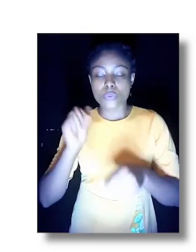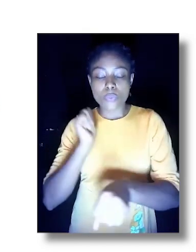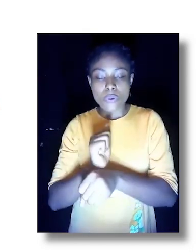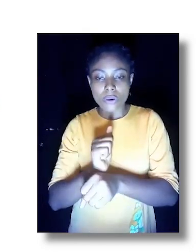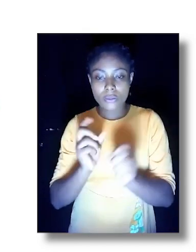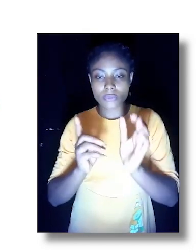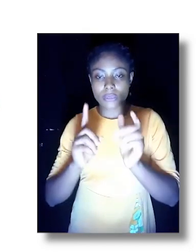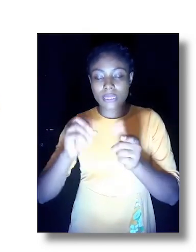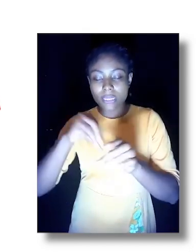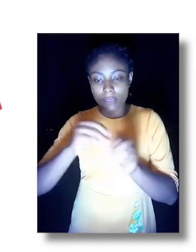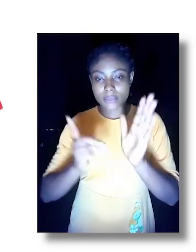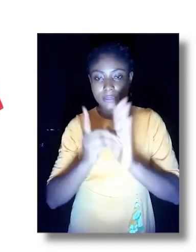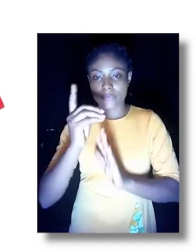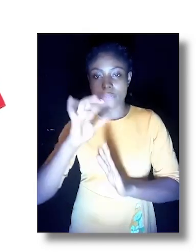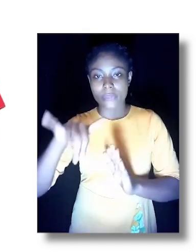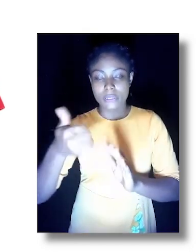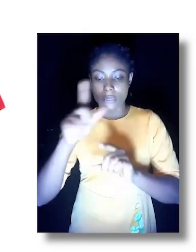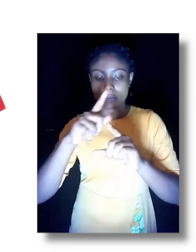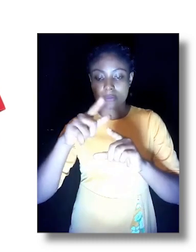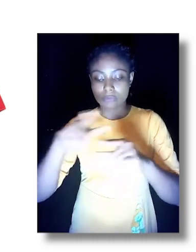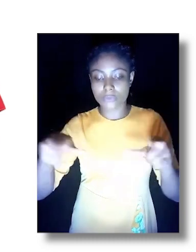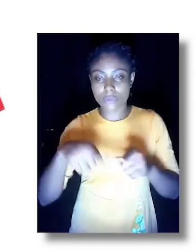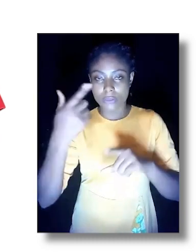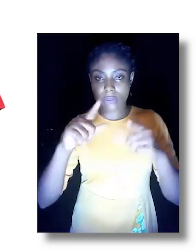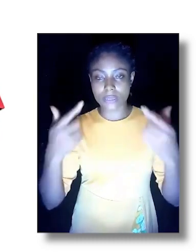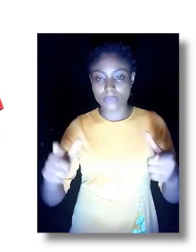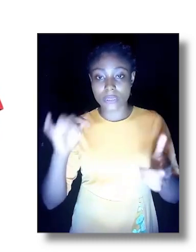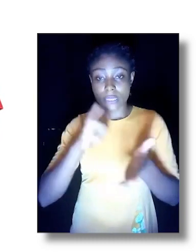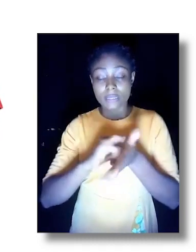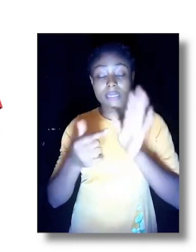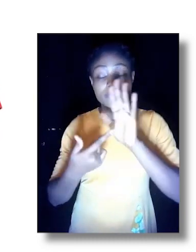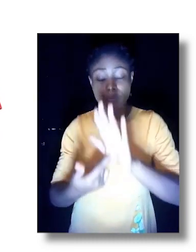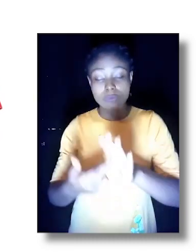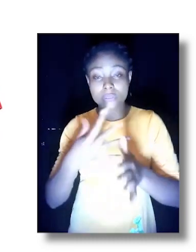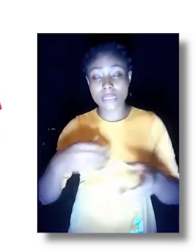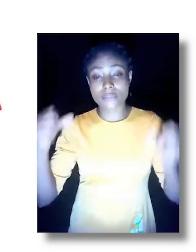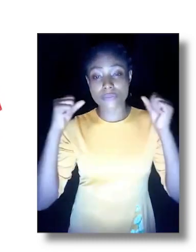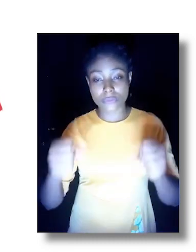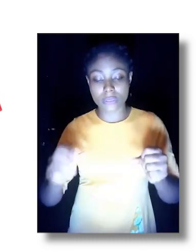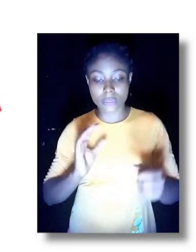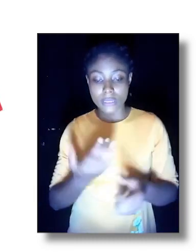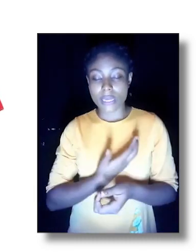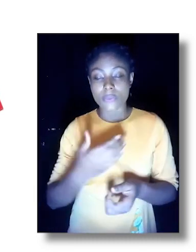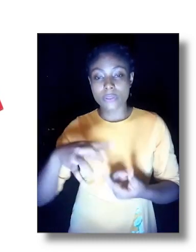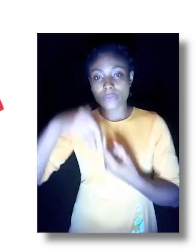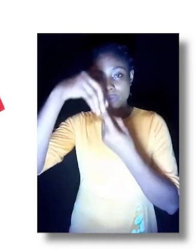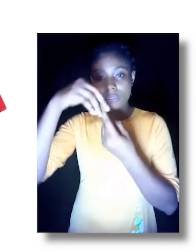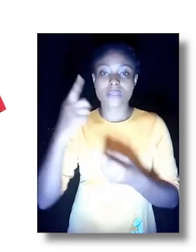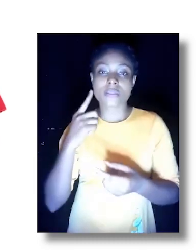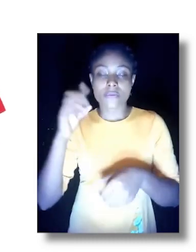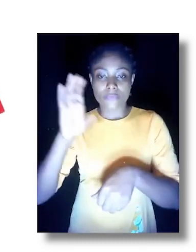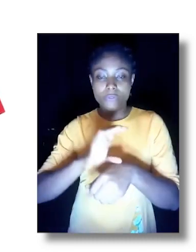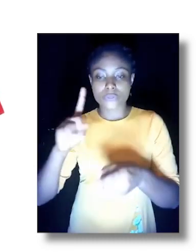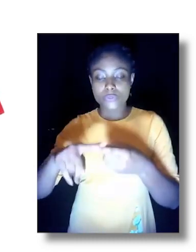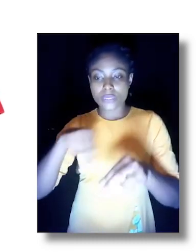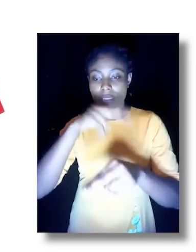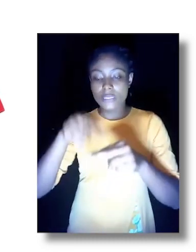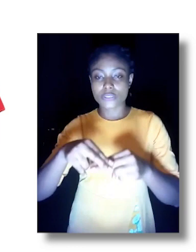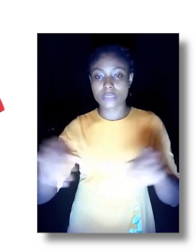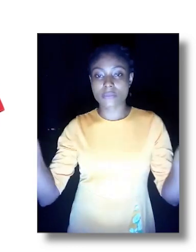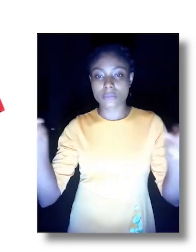that portray and strengthen our unique Deaf cultures to a national standard.